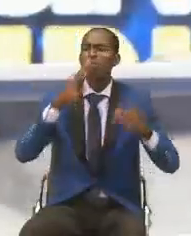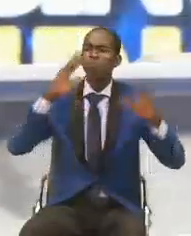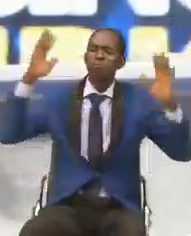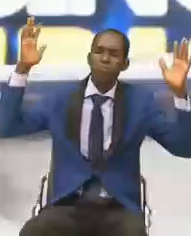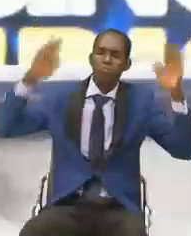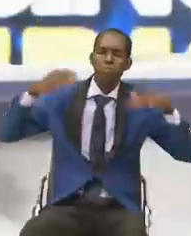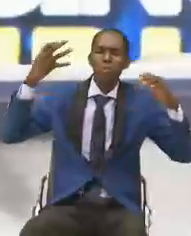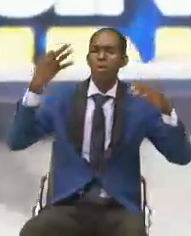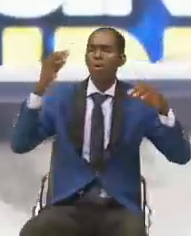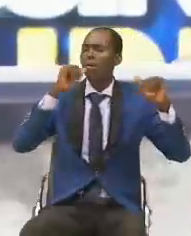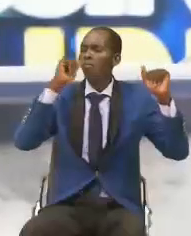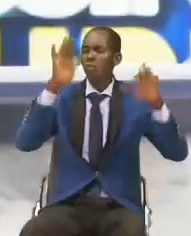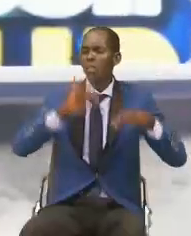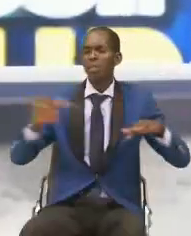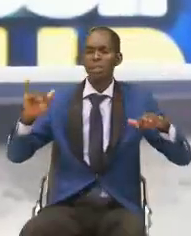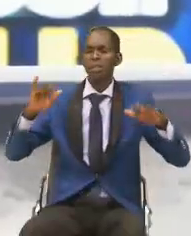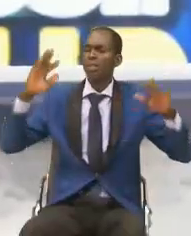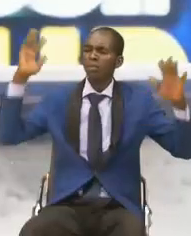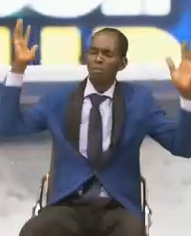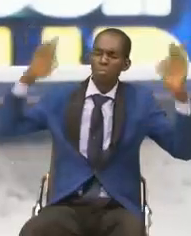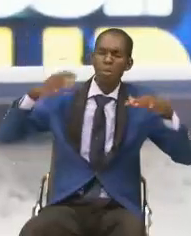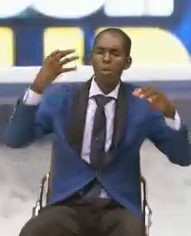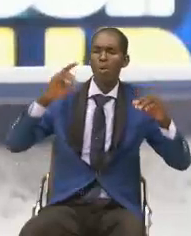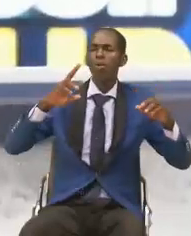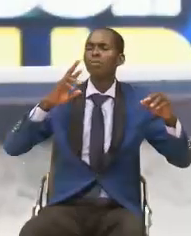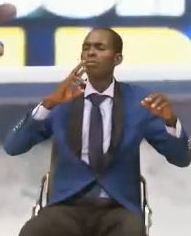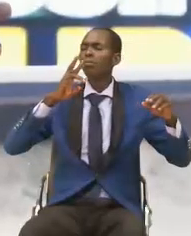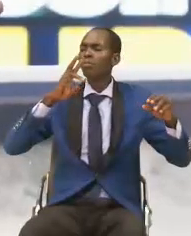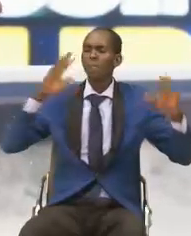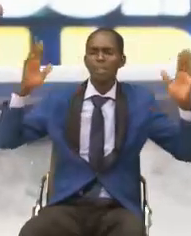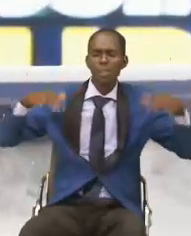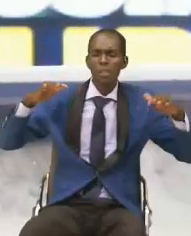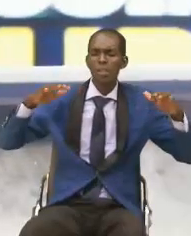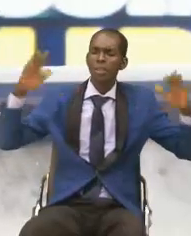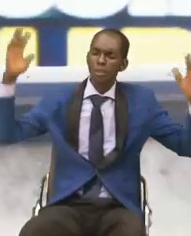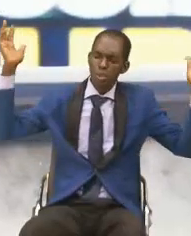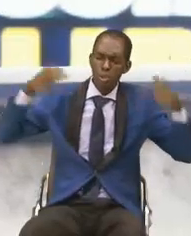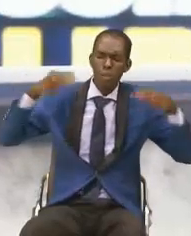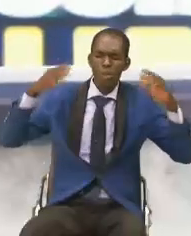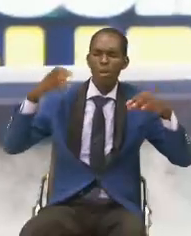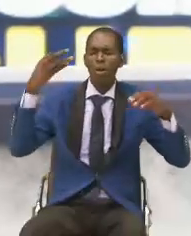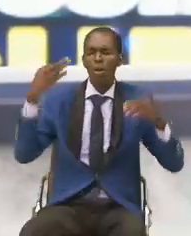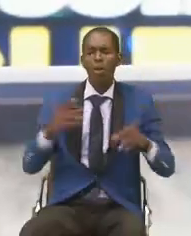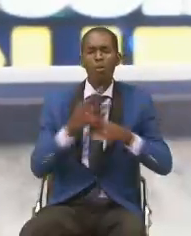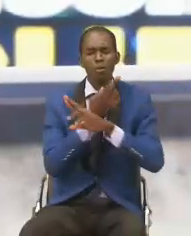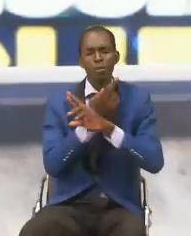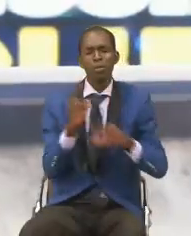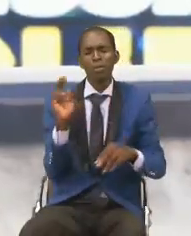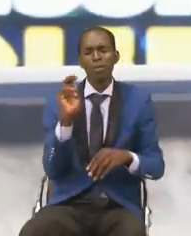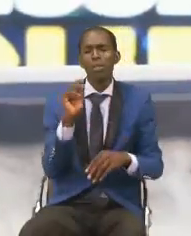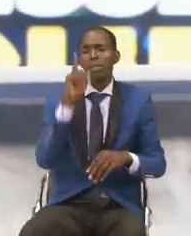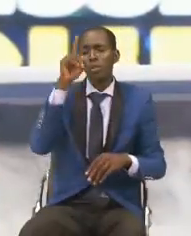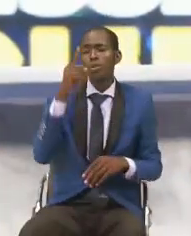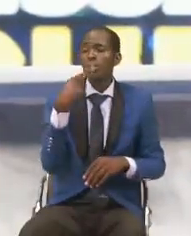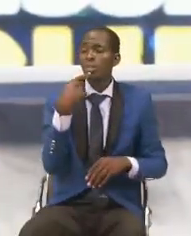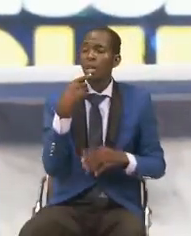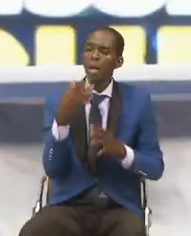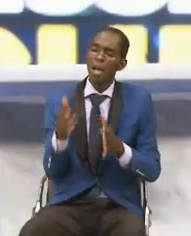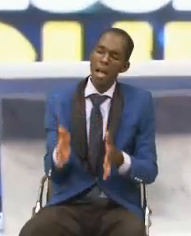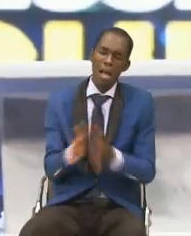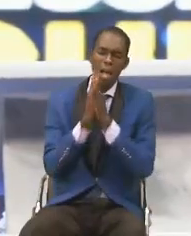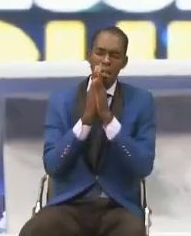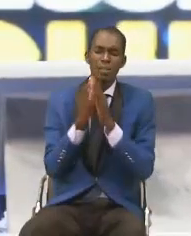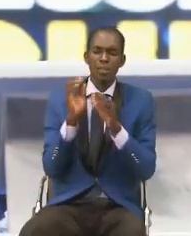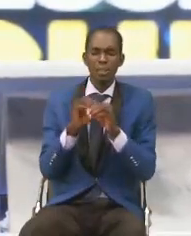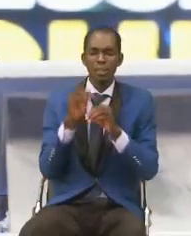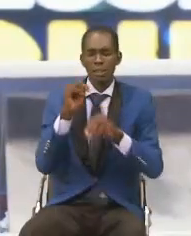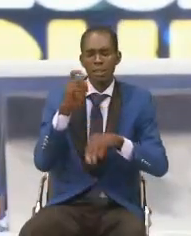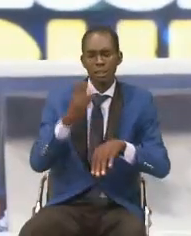is the time of showers of blessing showers of rain showers of redemption and you said ask